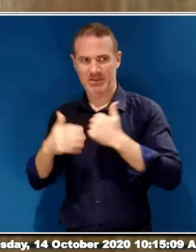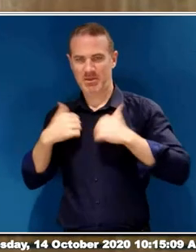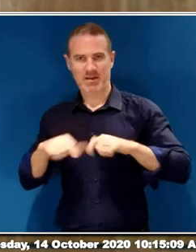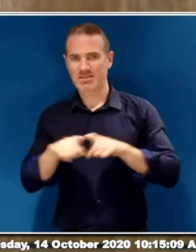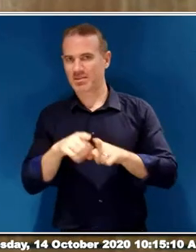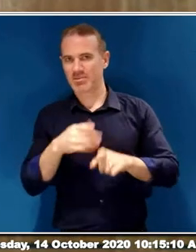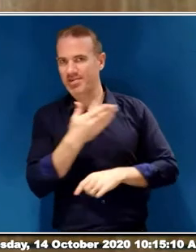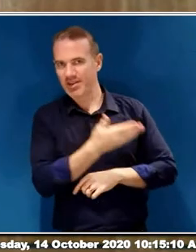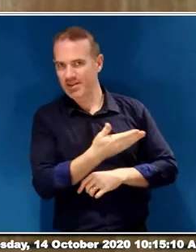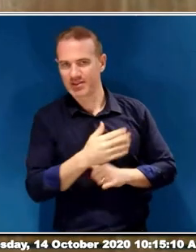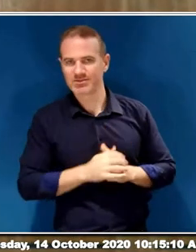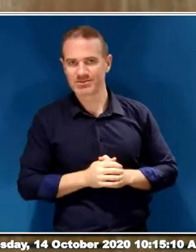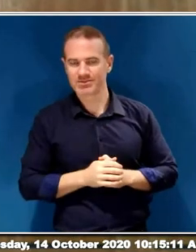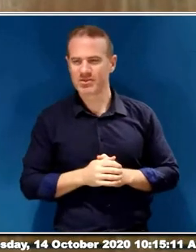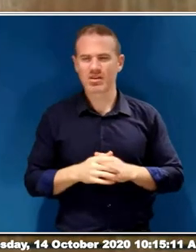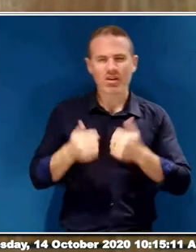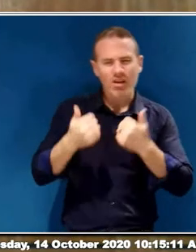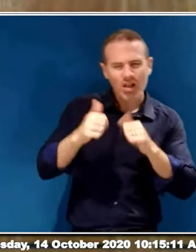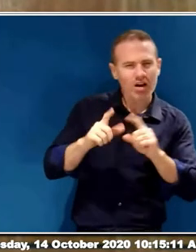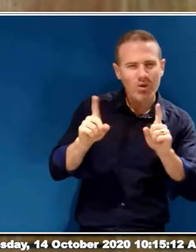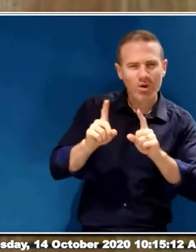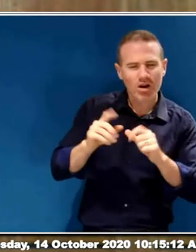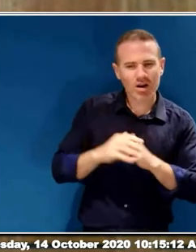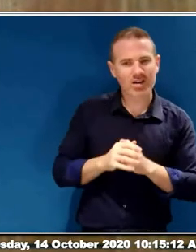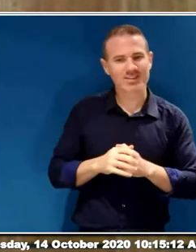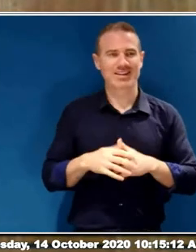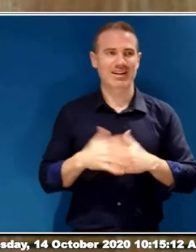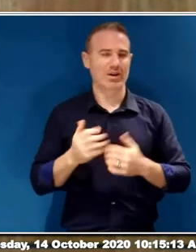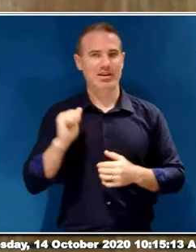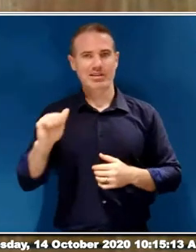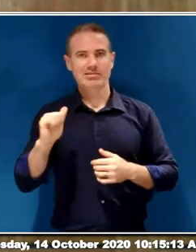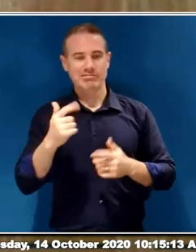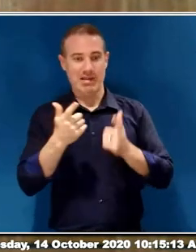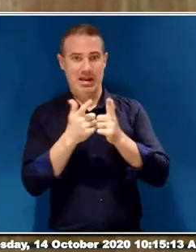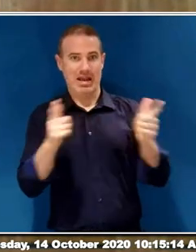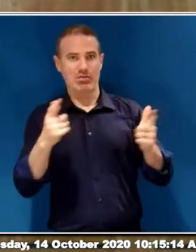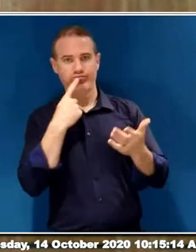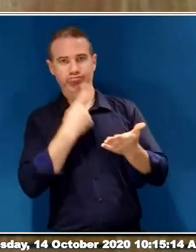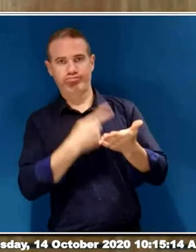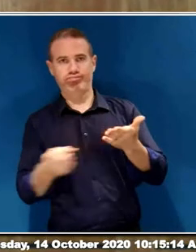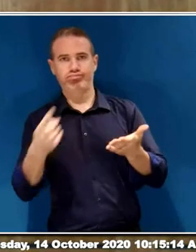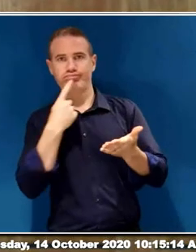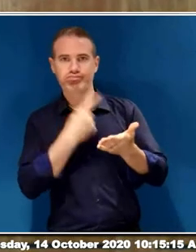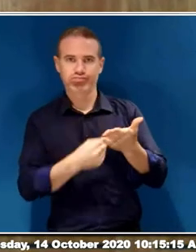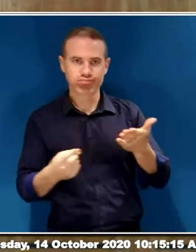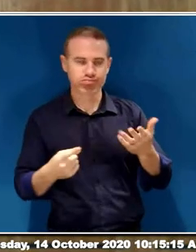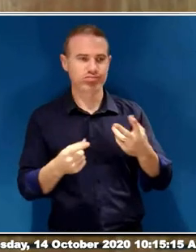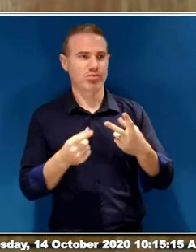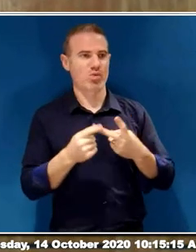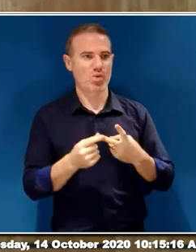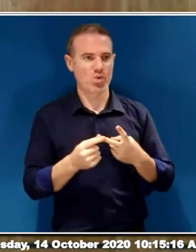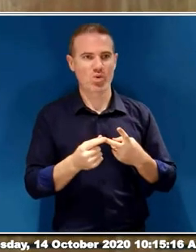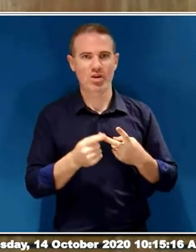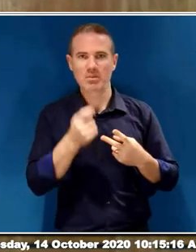Language, some physicality between the boys, it was sort of, often